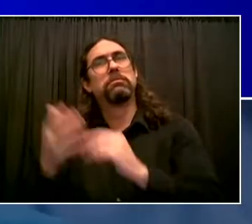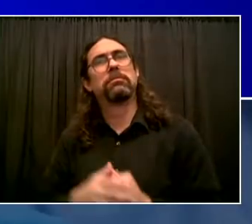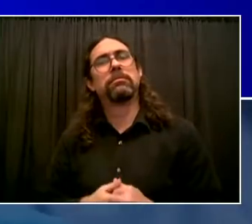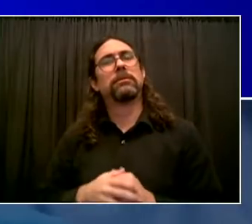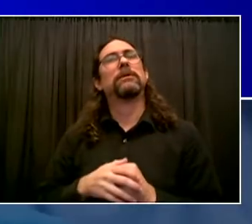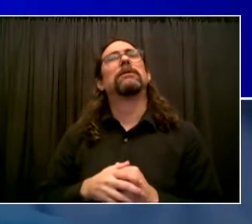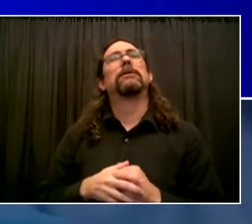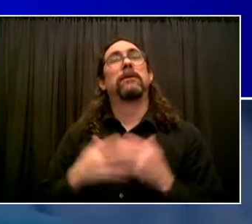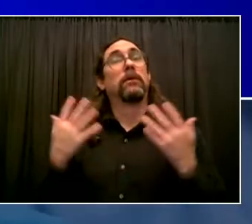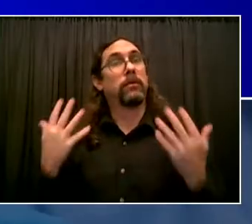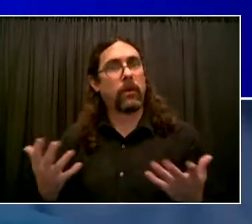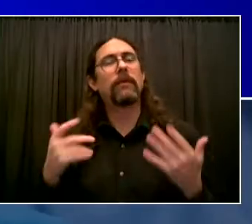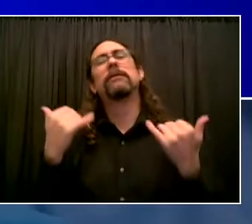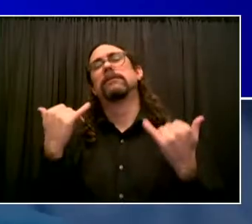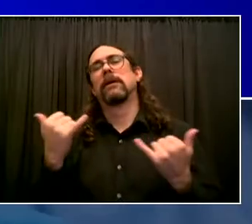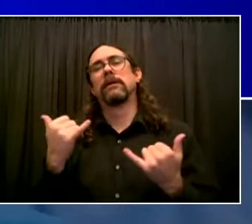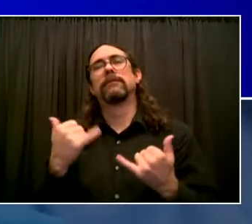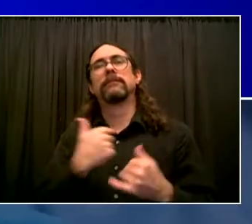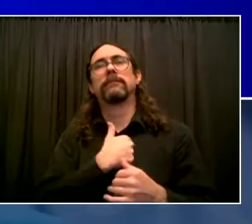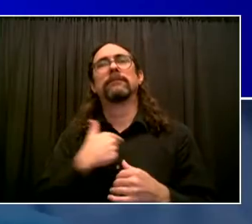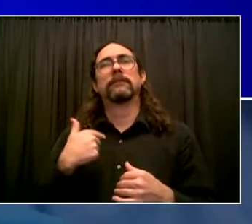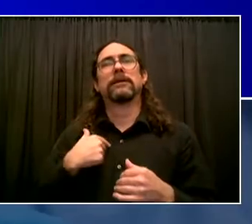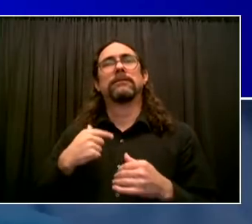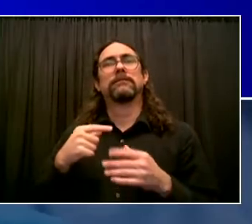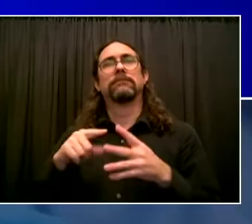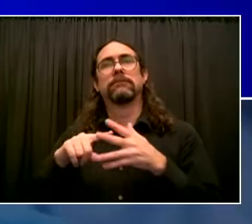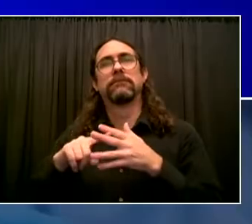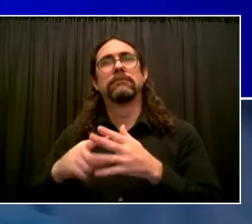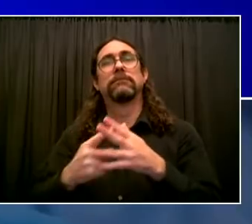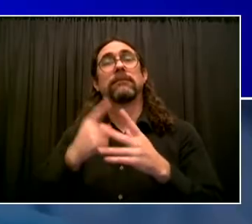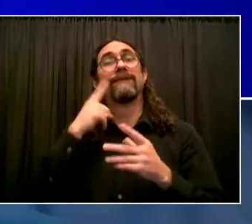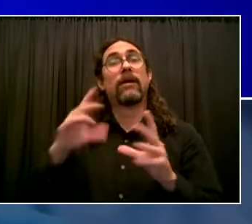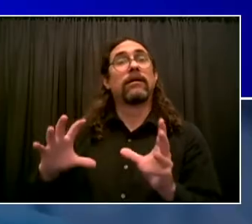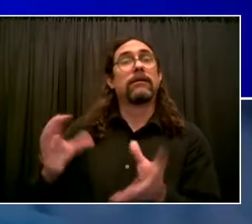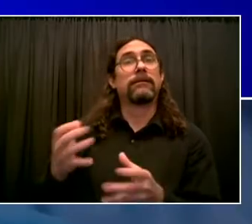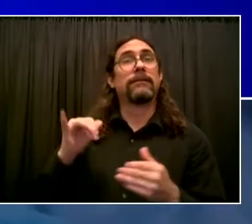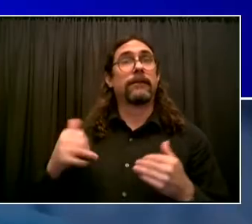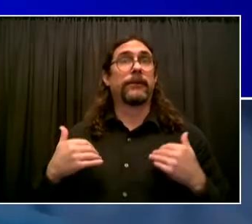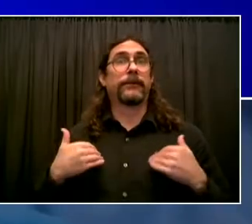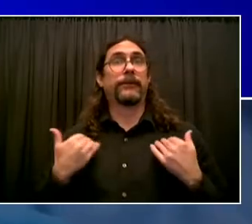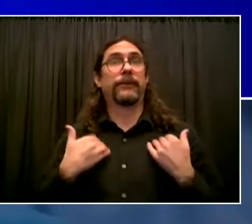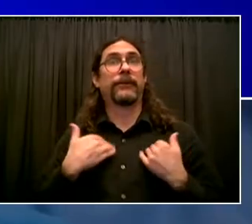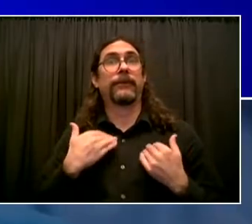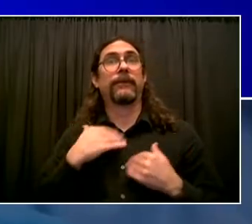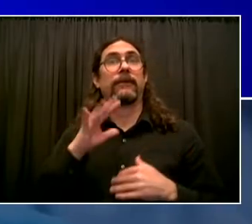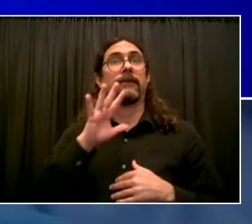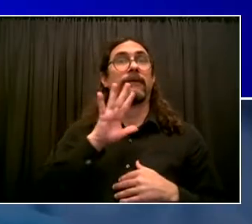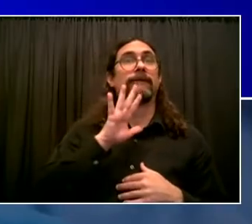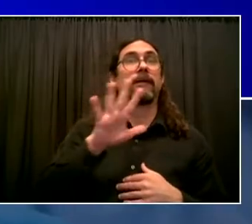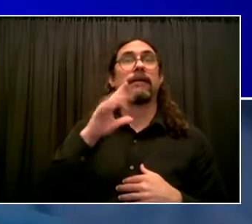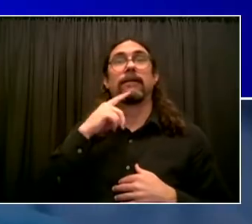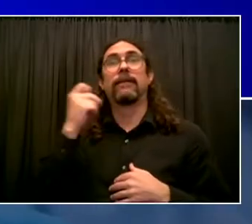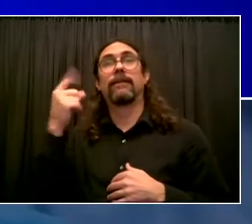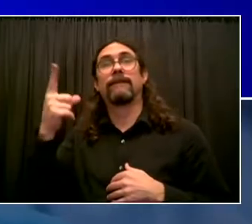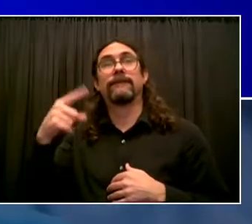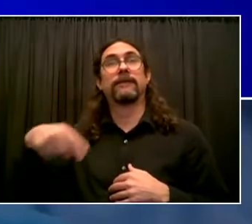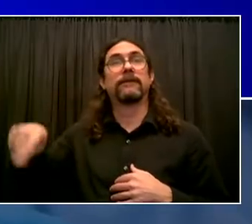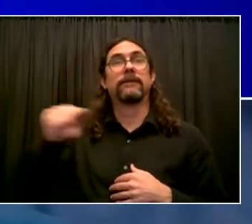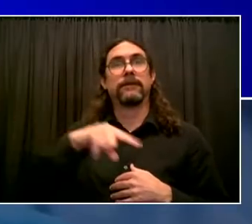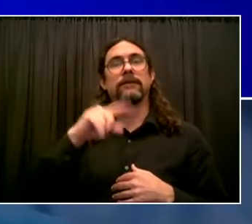LOT MORE, PARENT, SWE NEED YOU TO STEP UP FOR THE GOOD OF YOUR CHILDREN, YOUR FAMILY, ALL OF US, GO GET YOUR CHILD